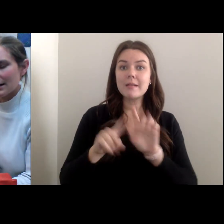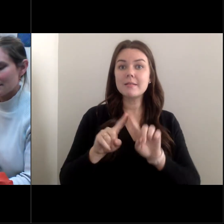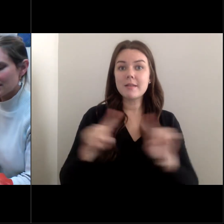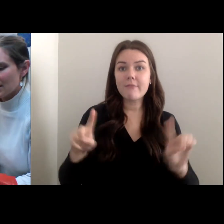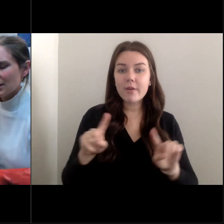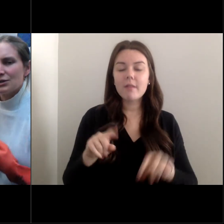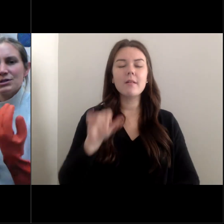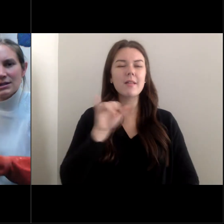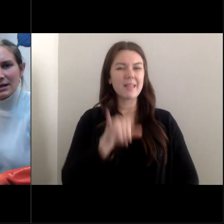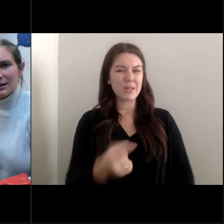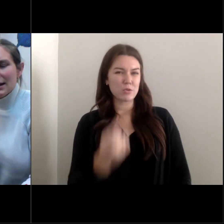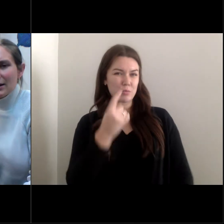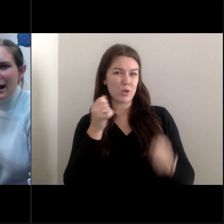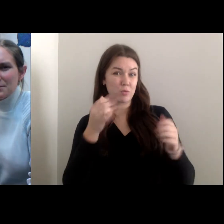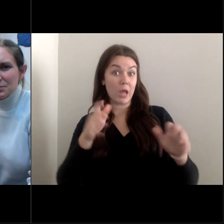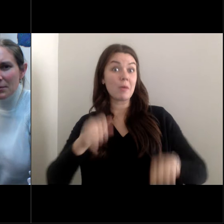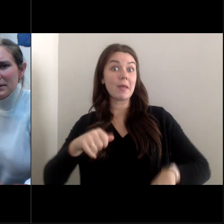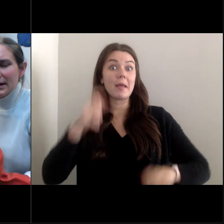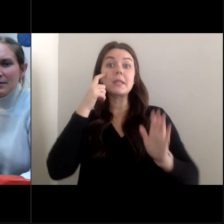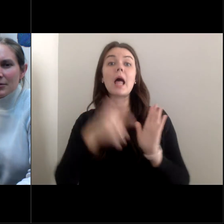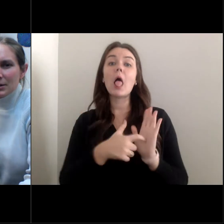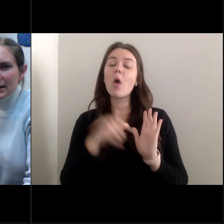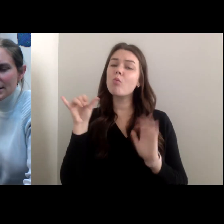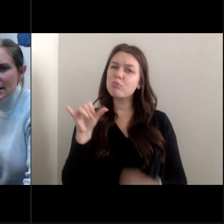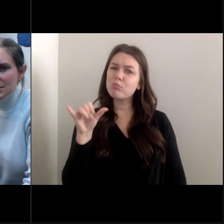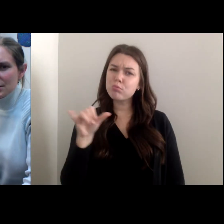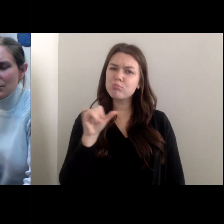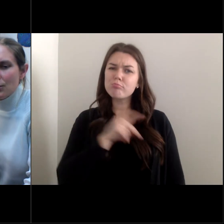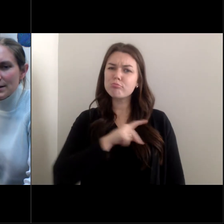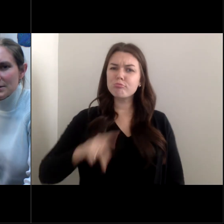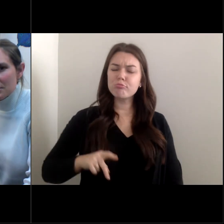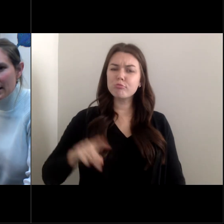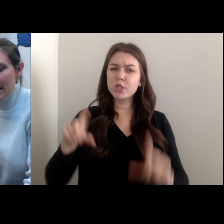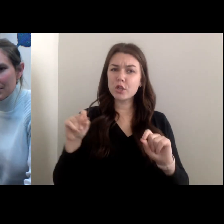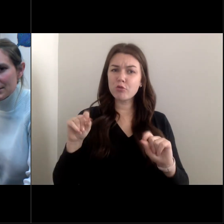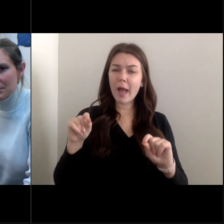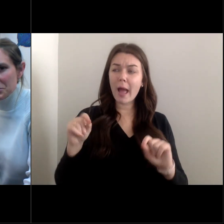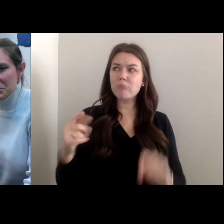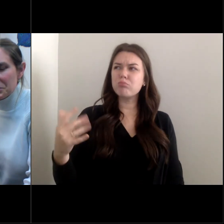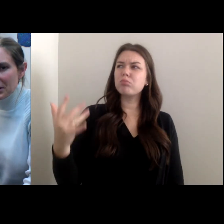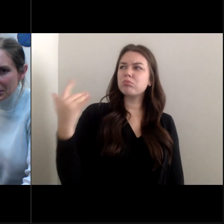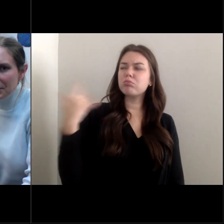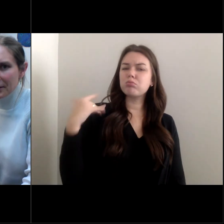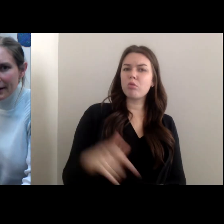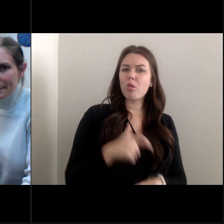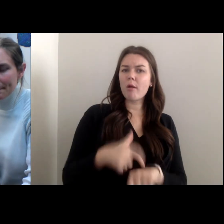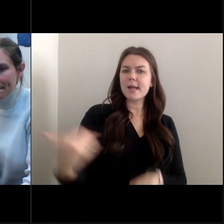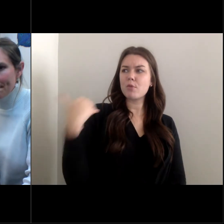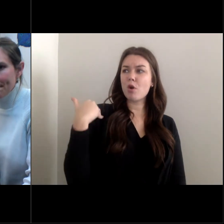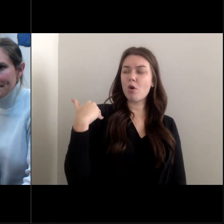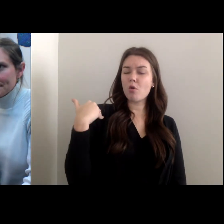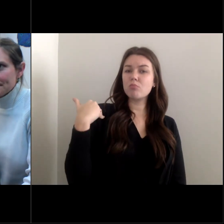that the king crabs probably came from an ancestor that wasn't bilaterally symmetrical, like the hermit crabs.